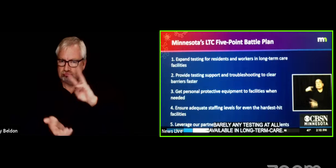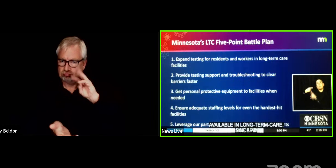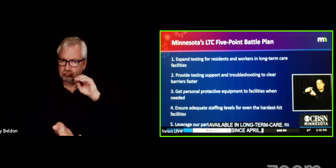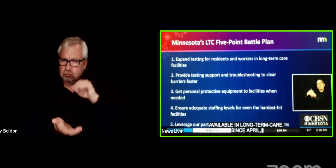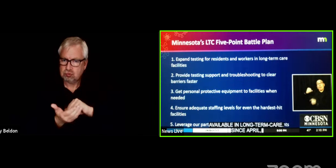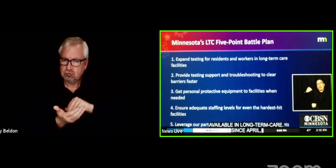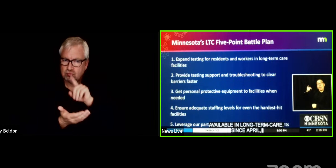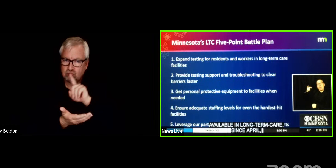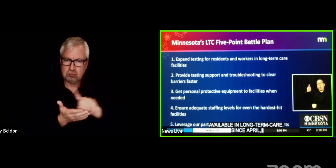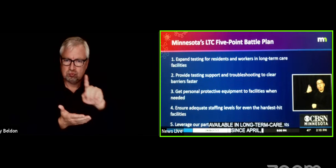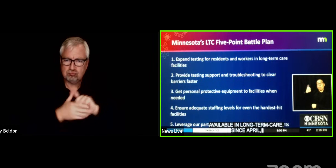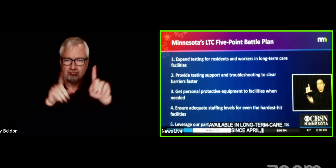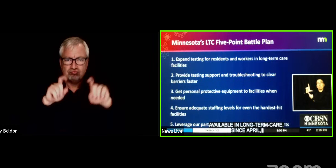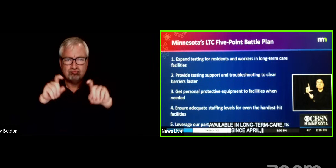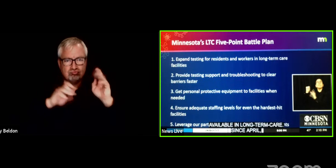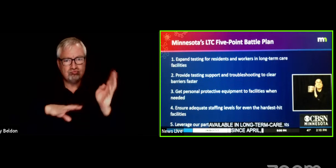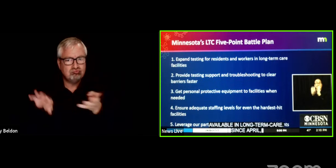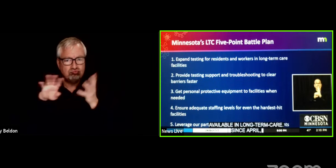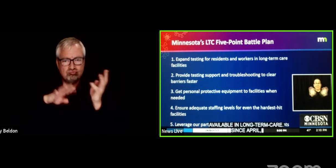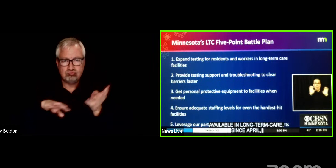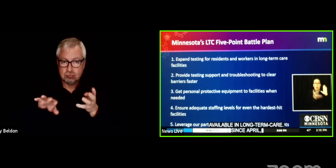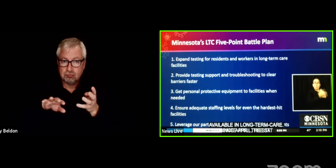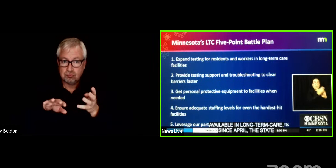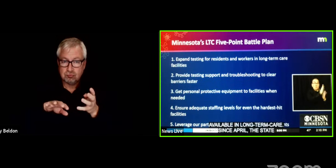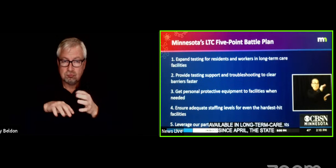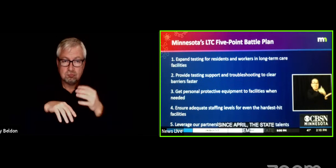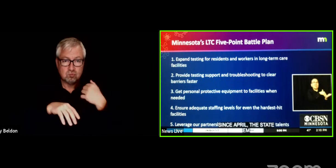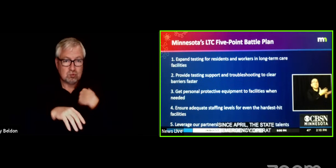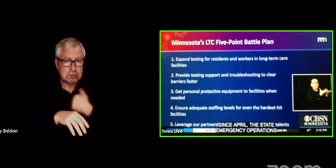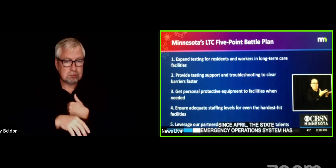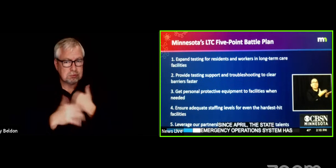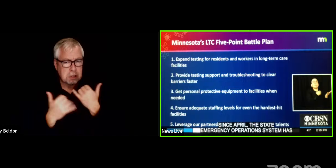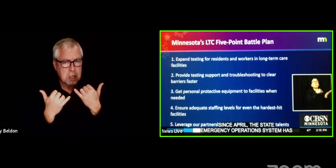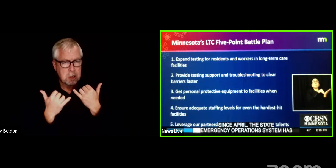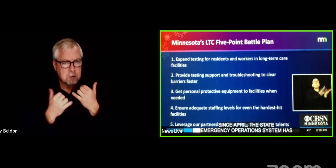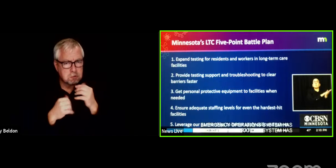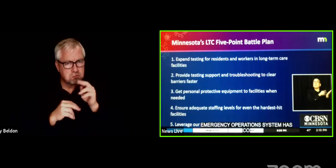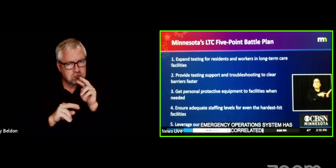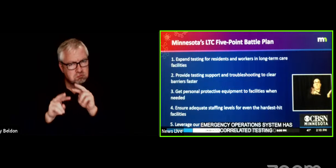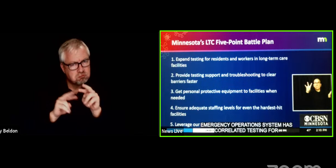750 LONG TOMORROW CARE FACILITIES AND 170,000 STAFF AND